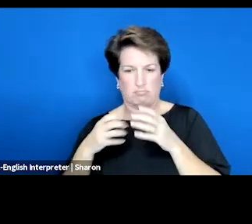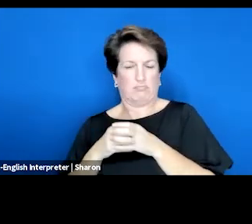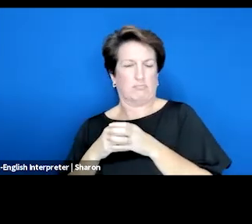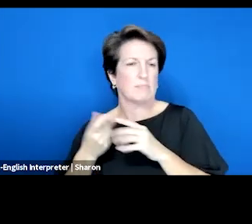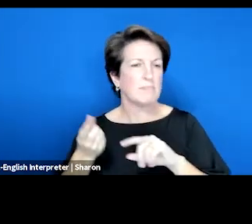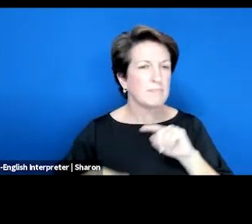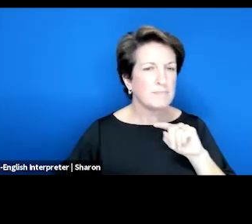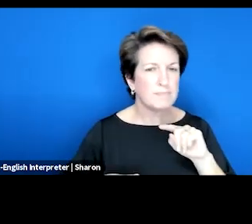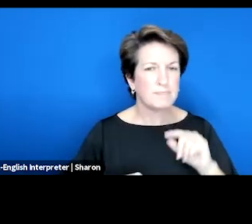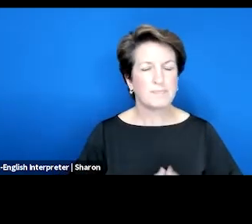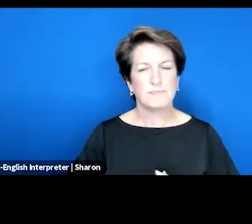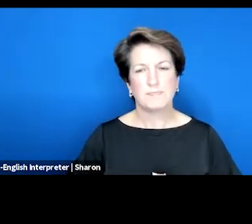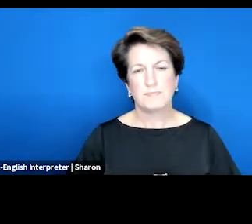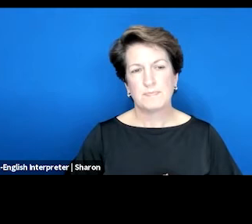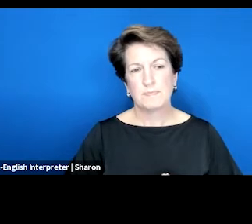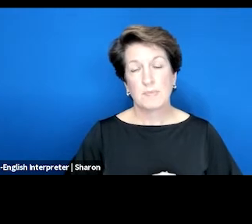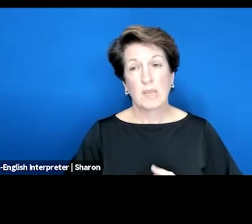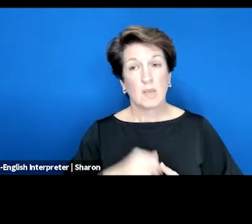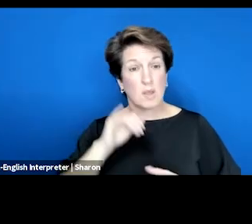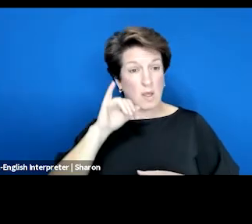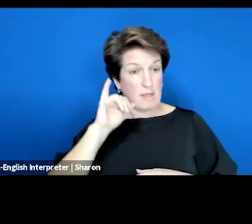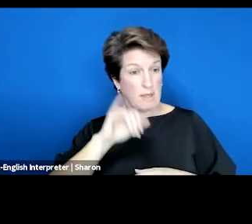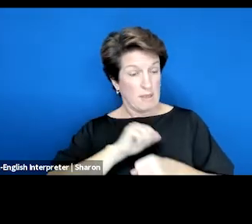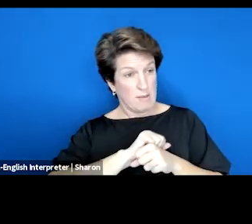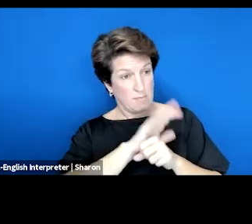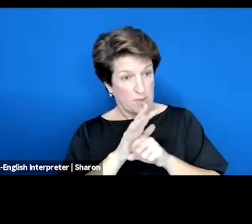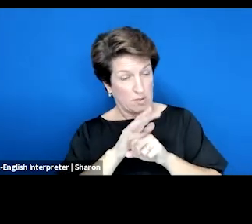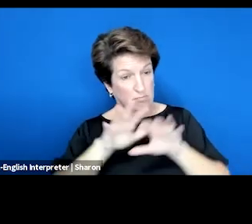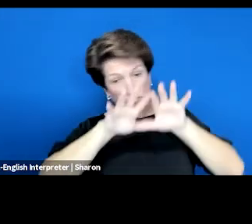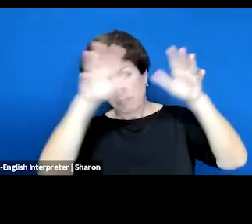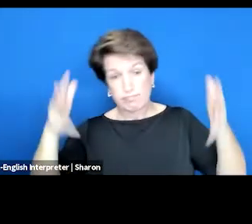folks who live in congregate settings as well. And is not additional exposure, at the